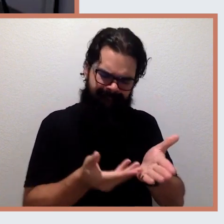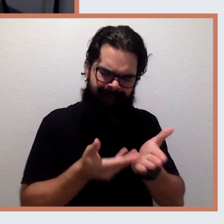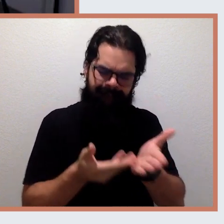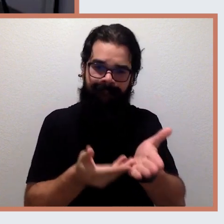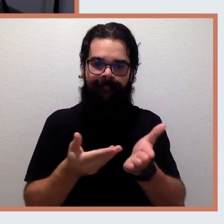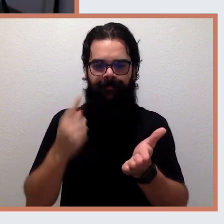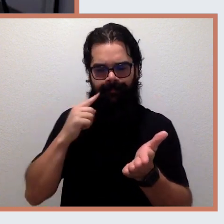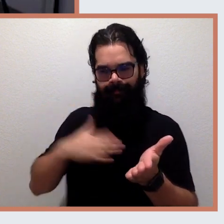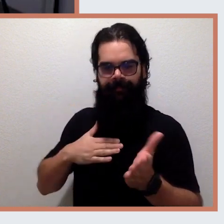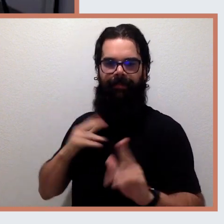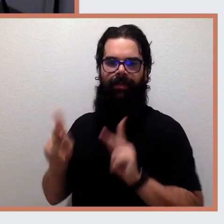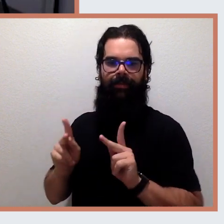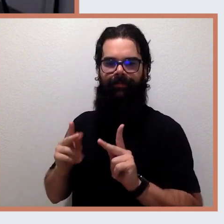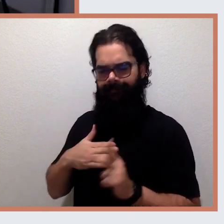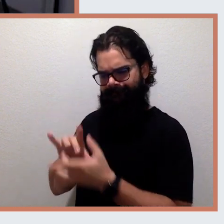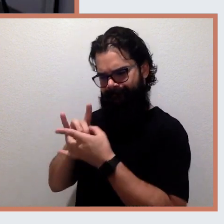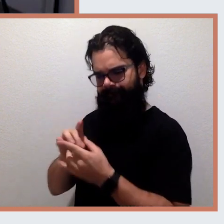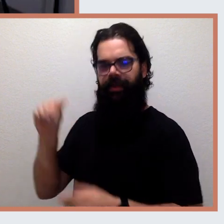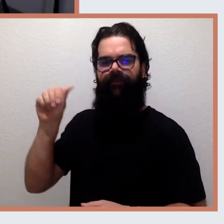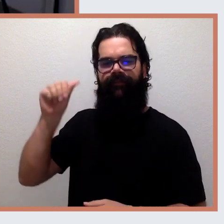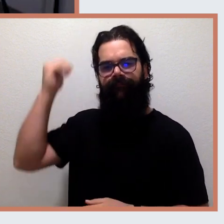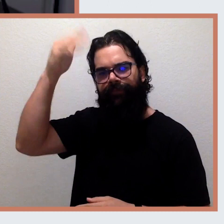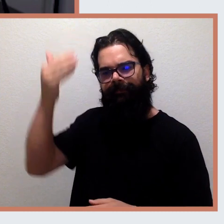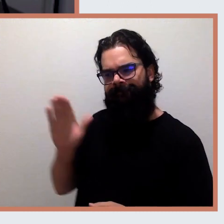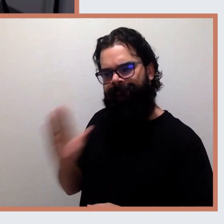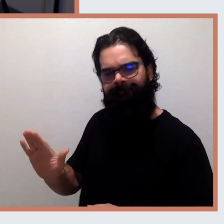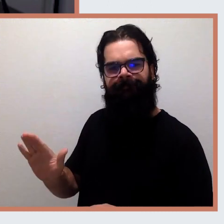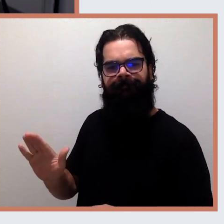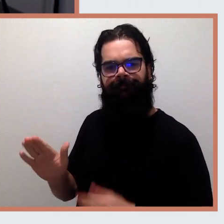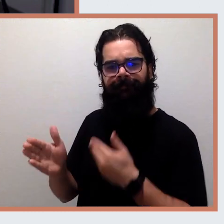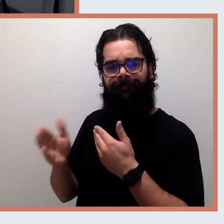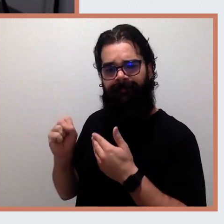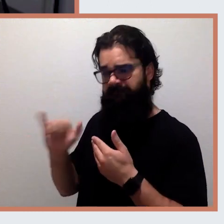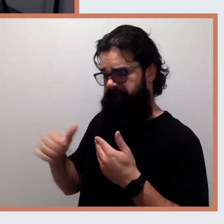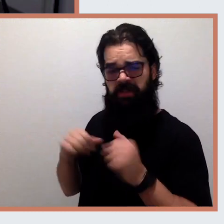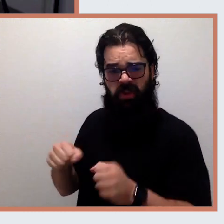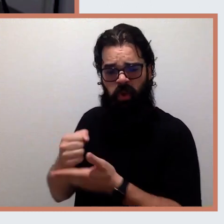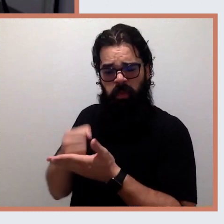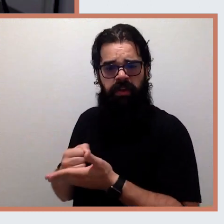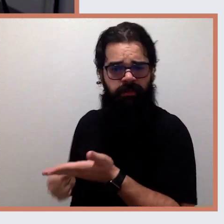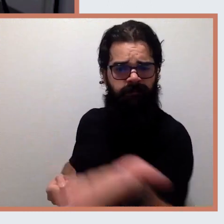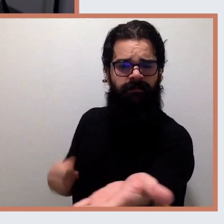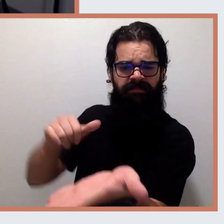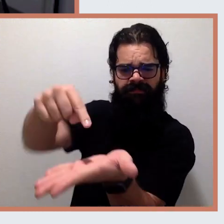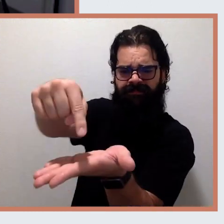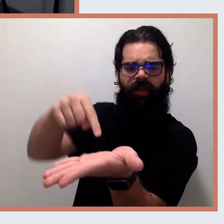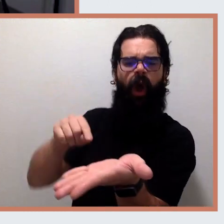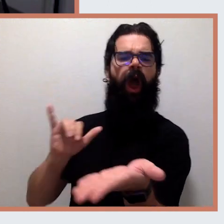and whether they sell right away or they don't, I got them. Right, I'll show people the way. Oh, you're close to representing Afghans.